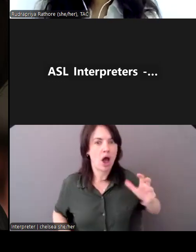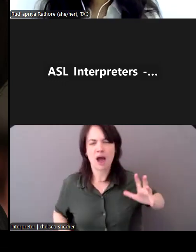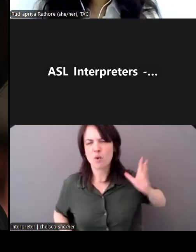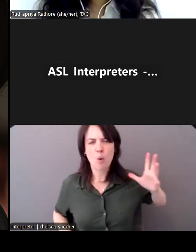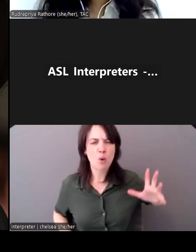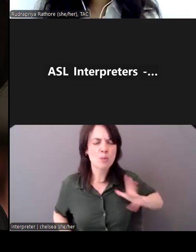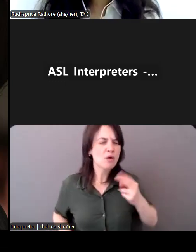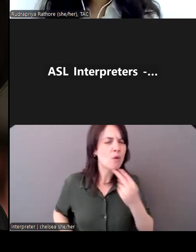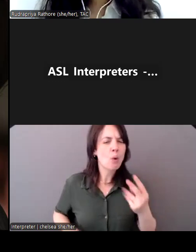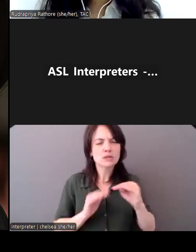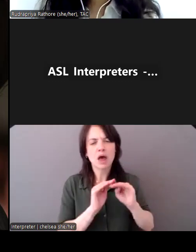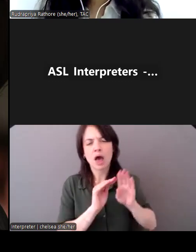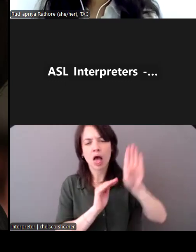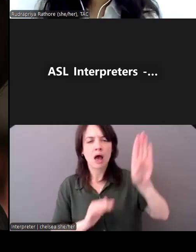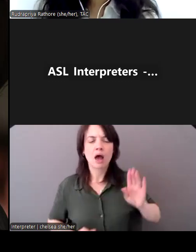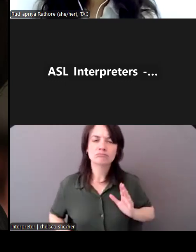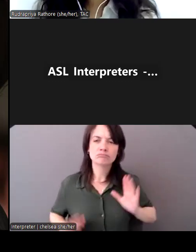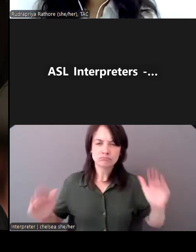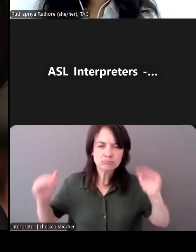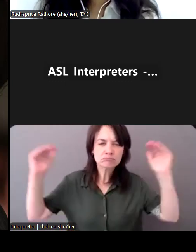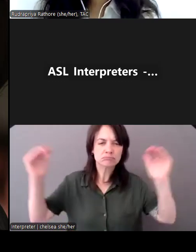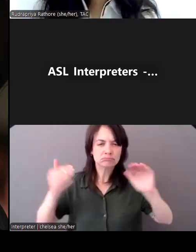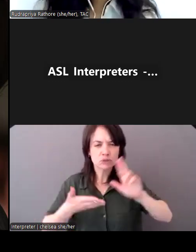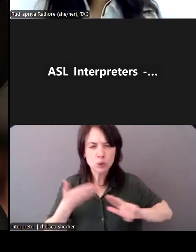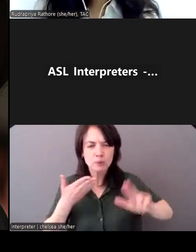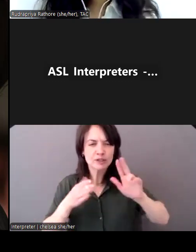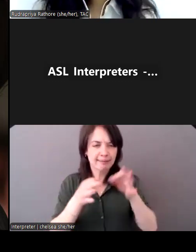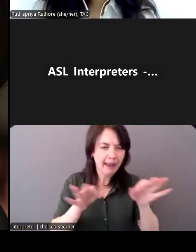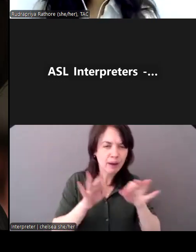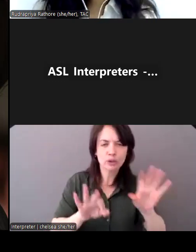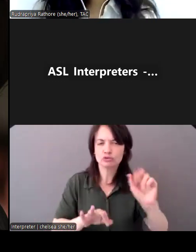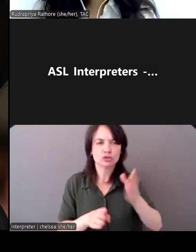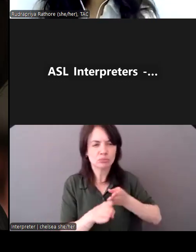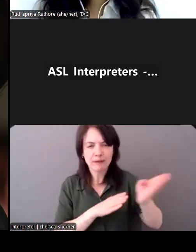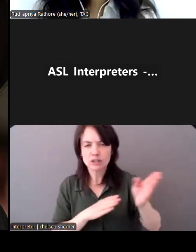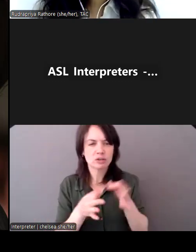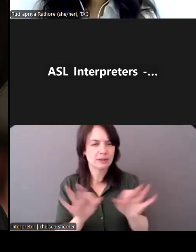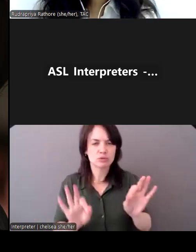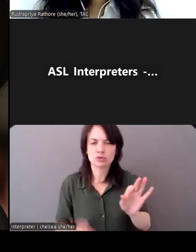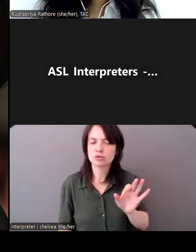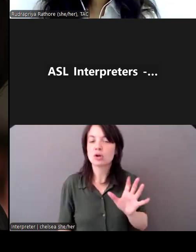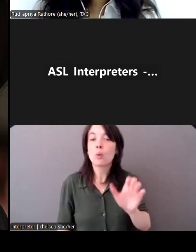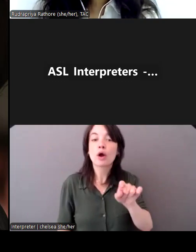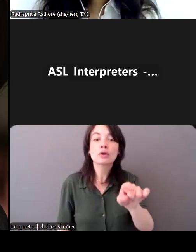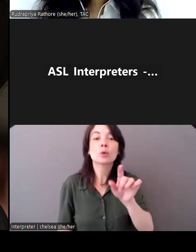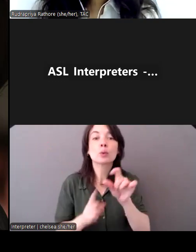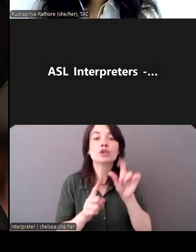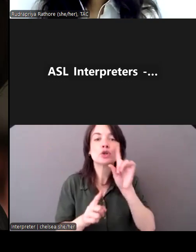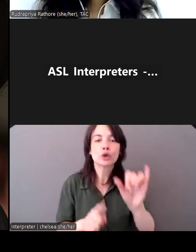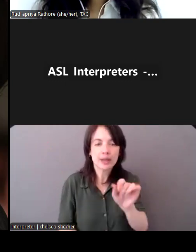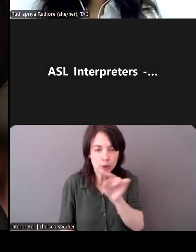you don't need to sound academic or professional you just need to sound like yourself you want to